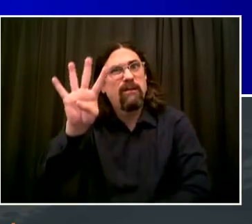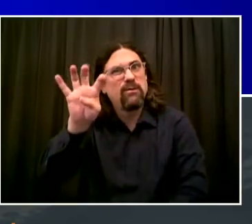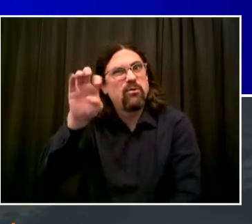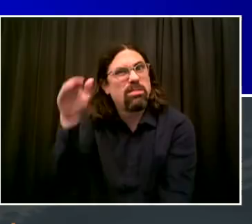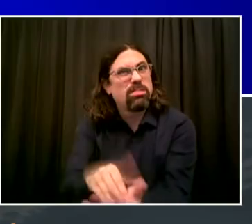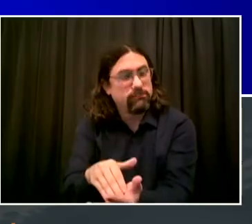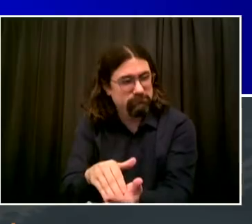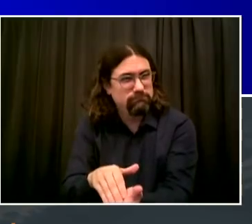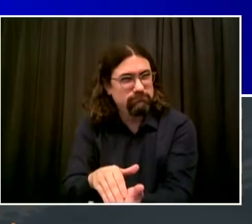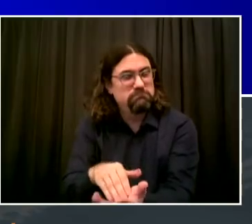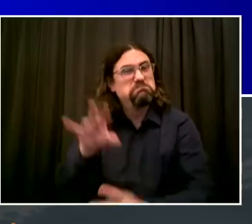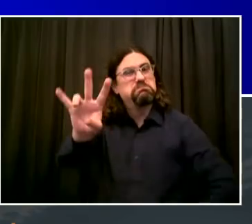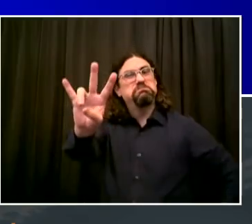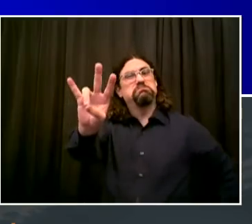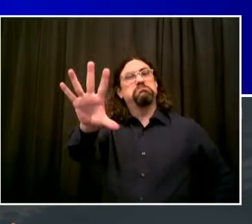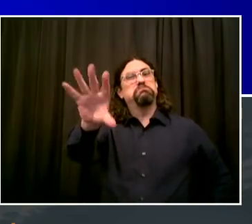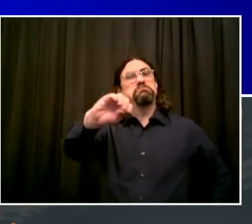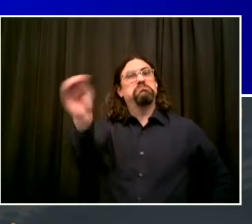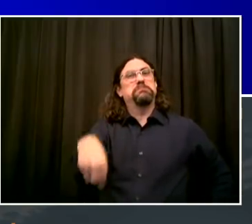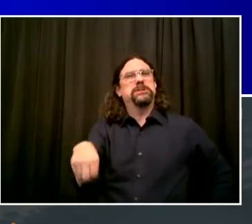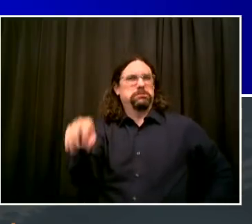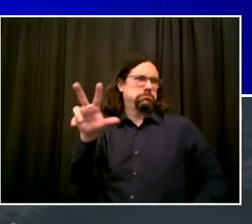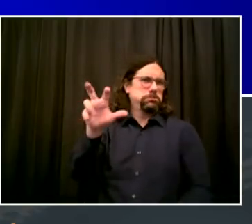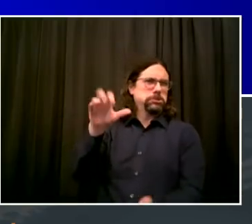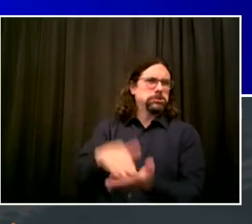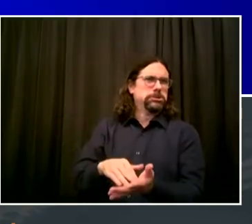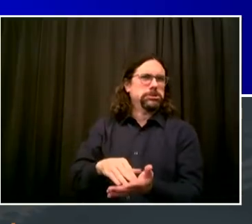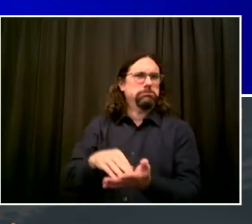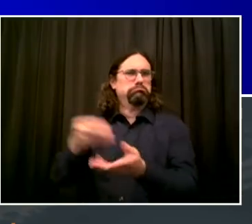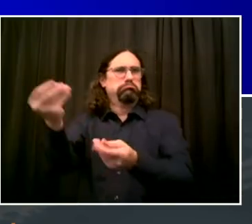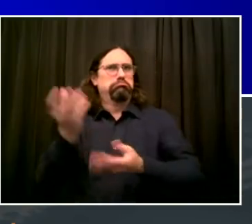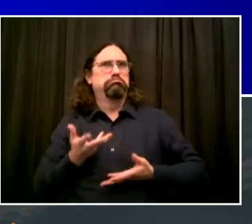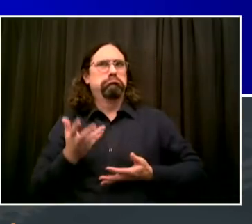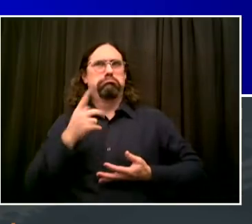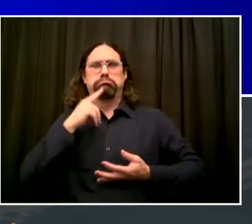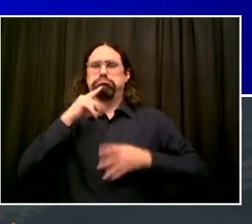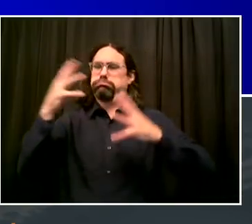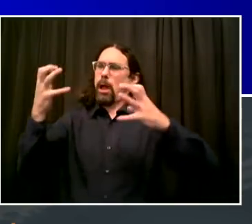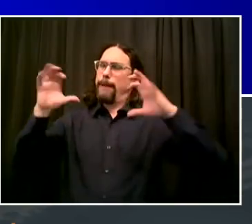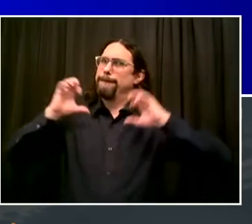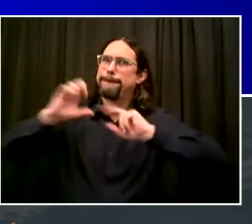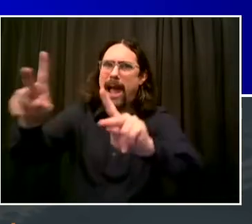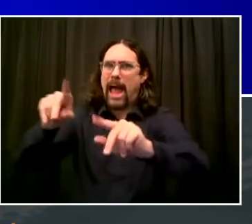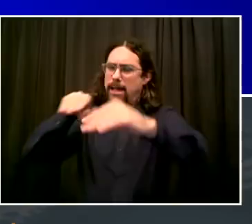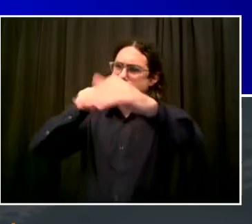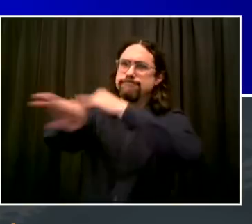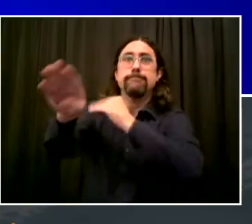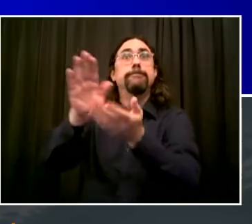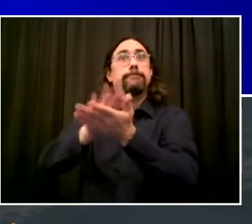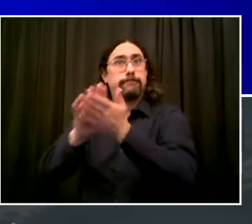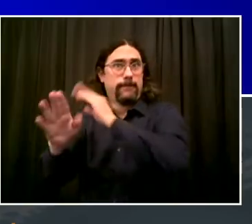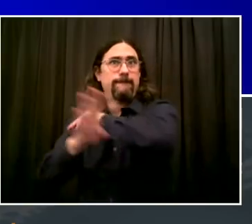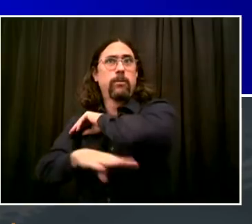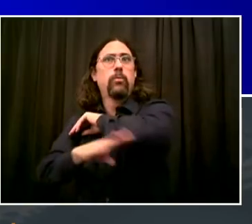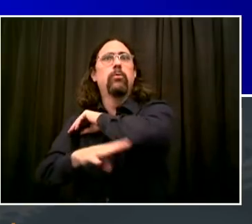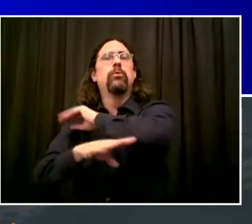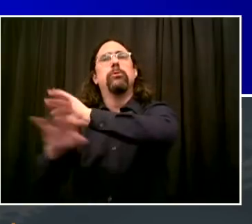OVER THE CITY, EVERY CORNER OF THE CITY, 75% SAID THEY WANT